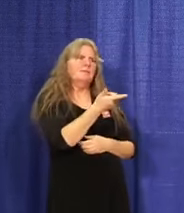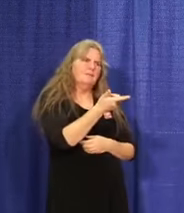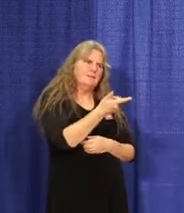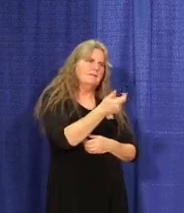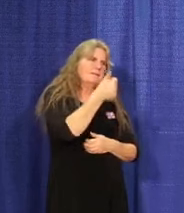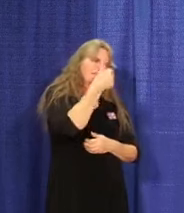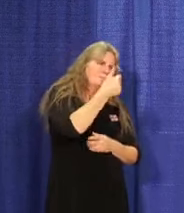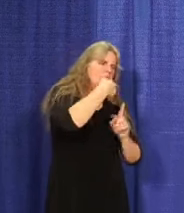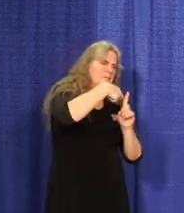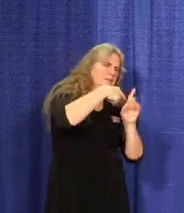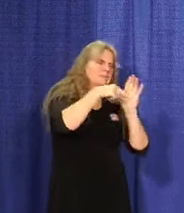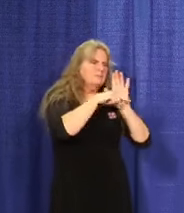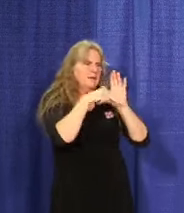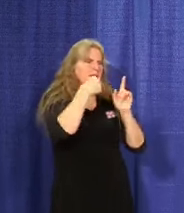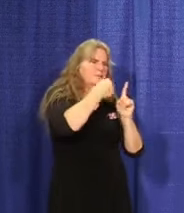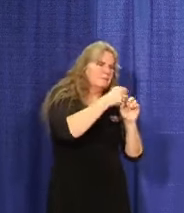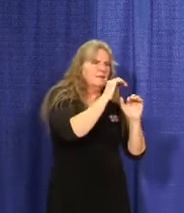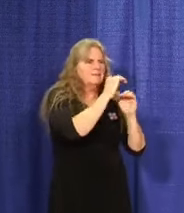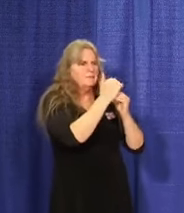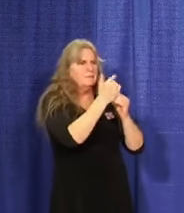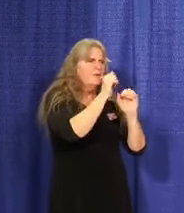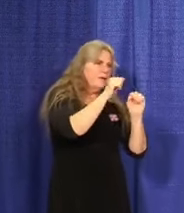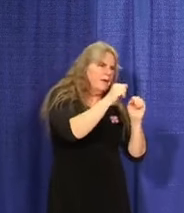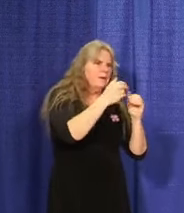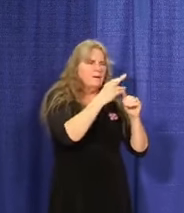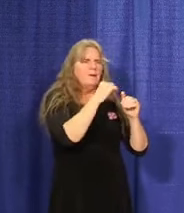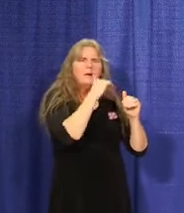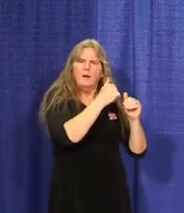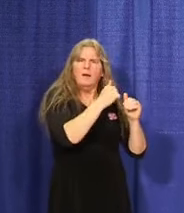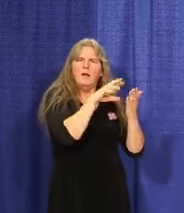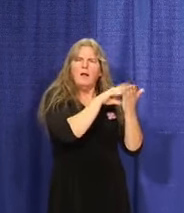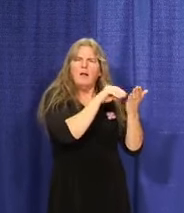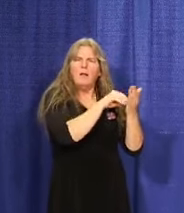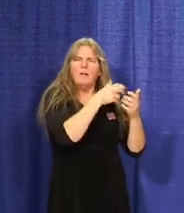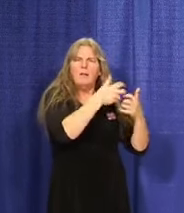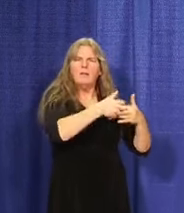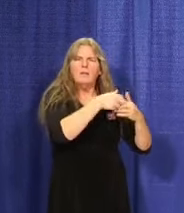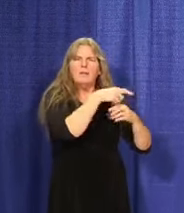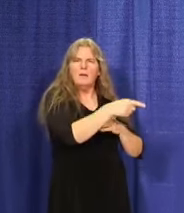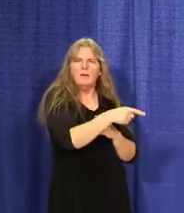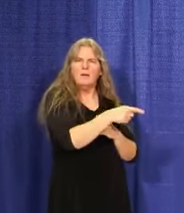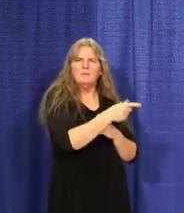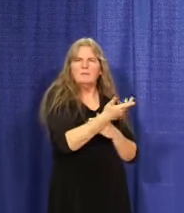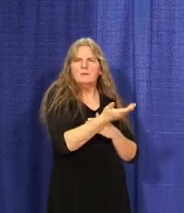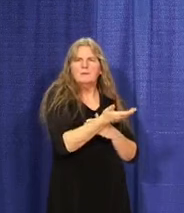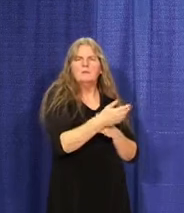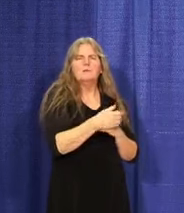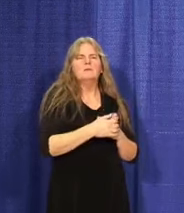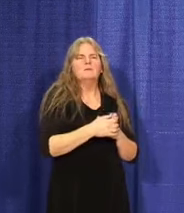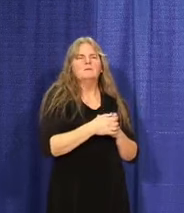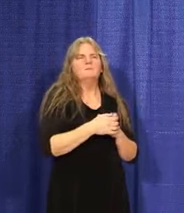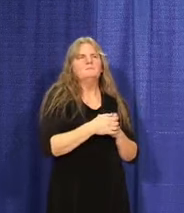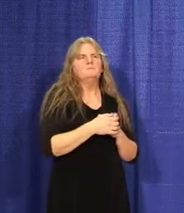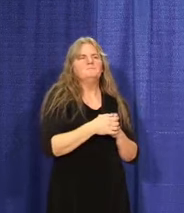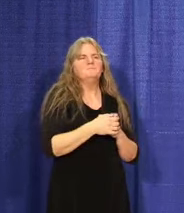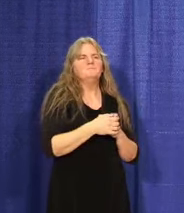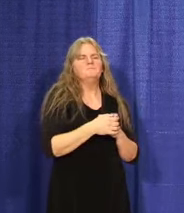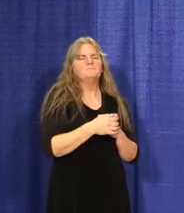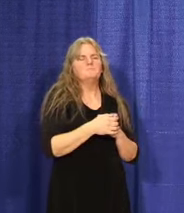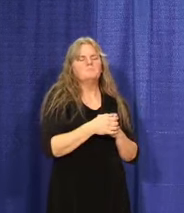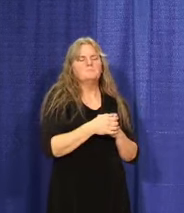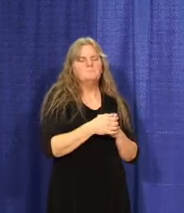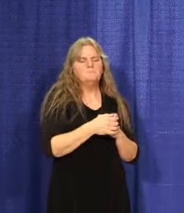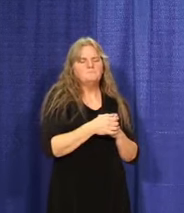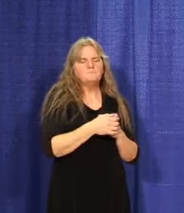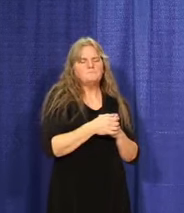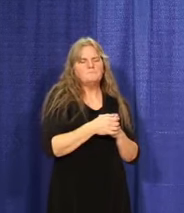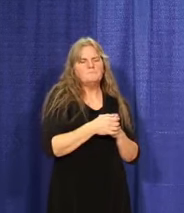just getting to know when it is